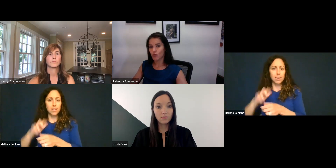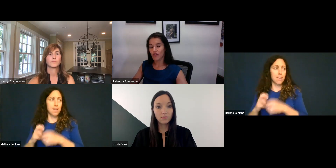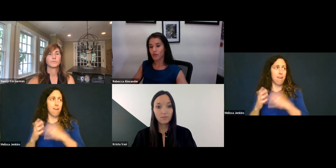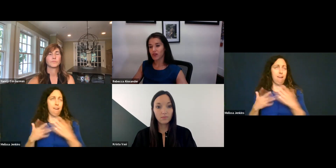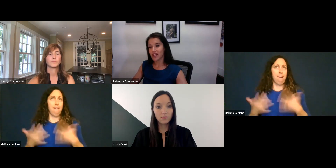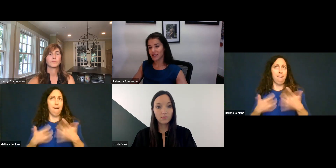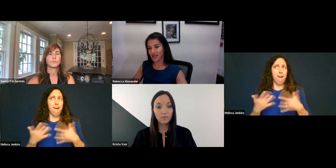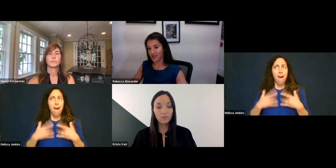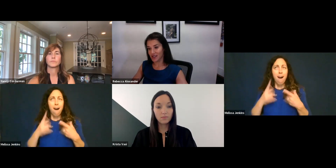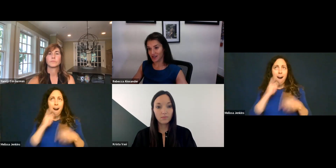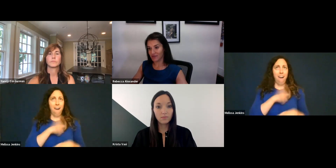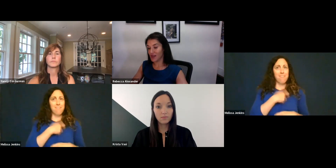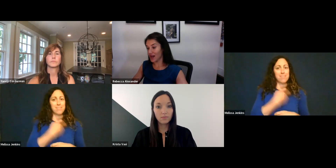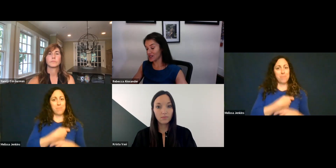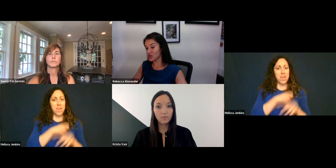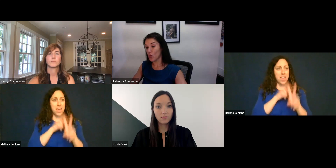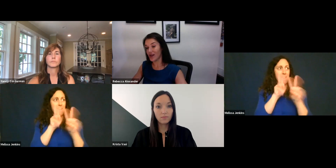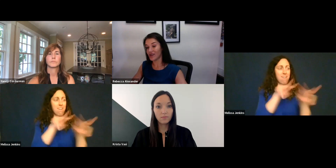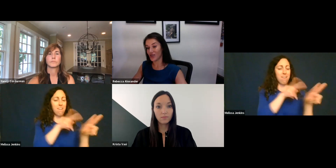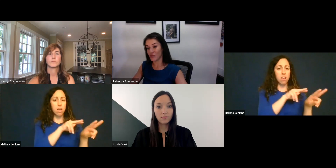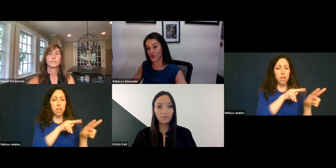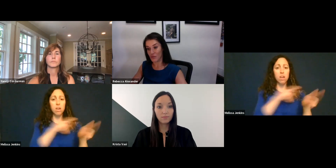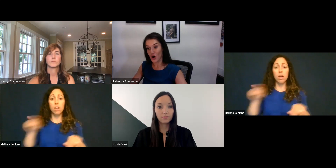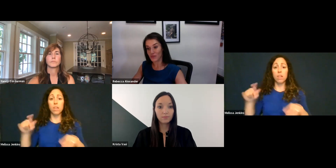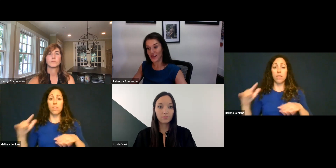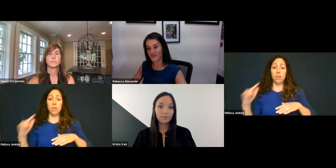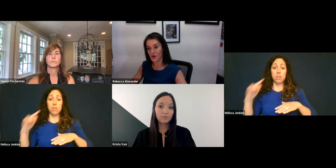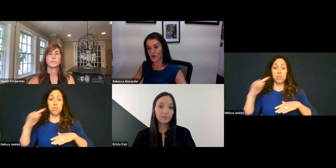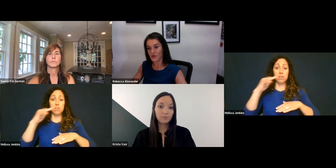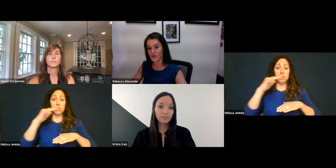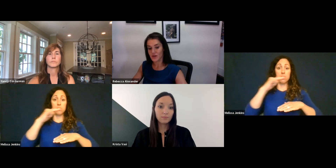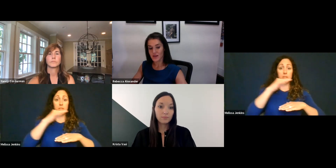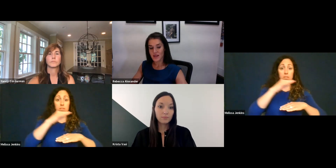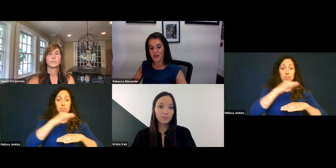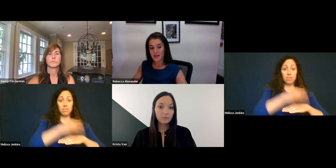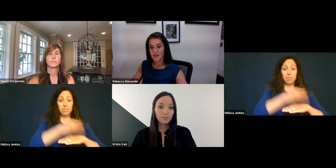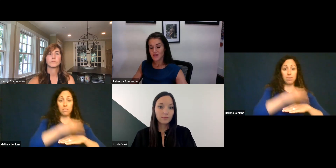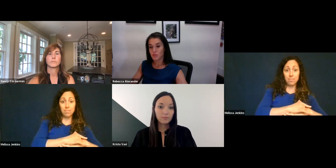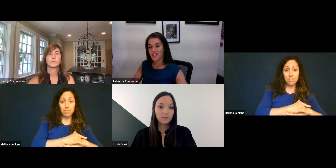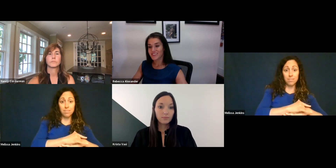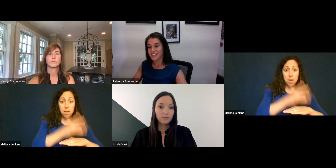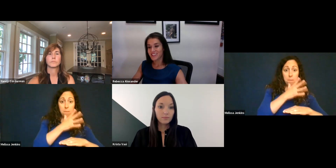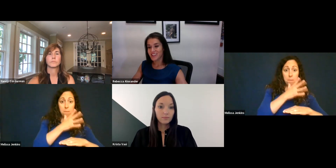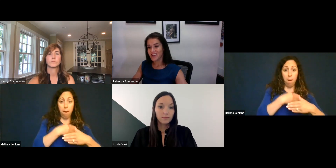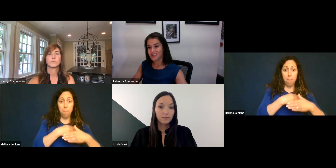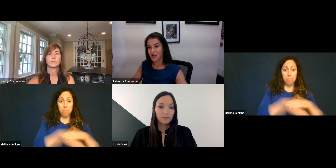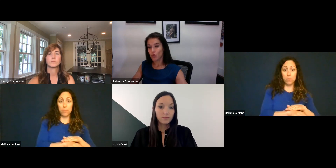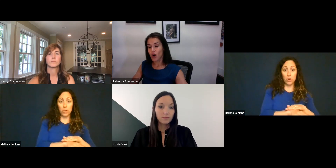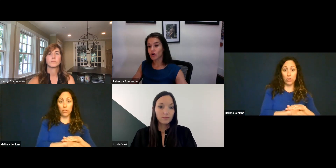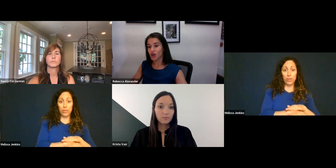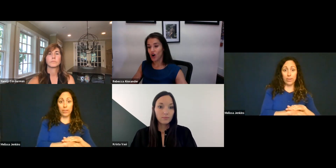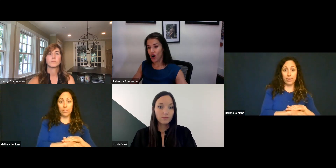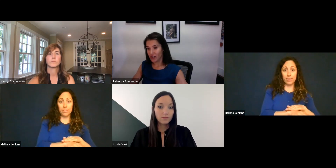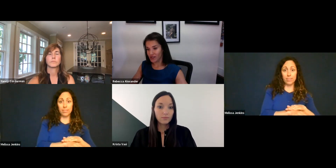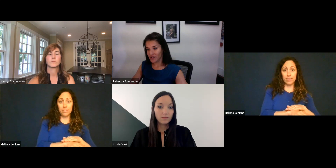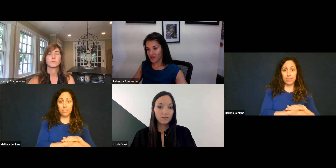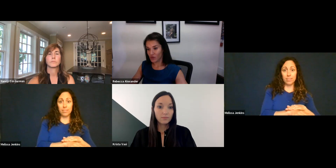And when the plane landed, that is when the mom gave birth, the plane landed and they said Welcome to Holland.